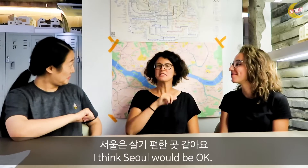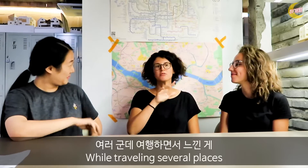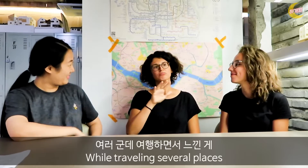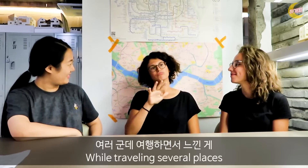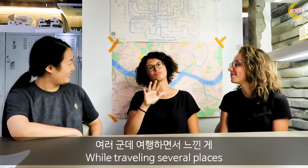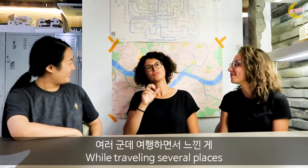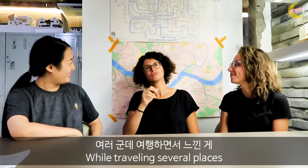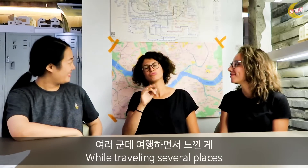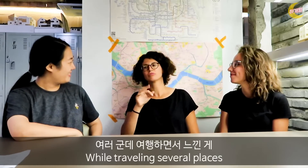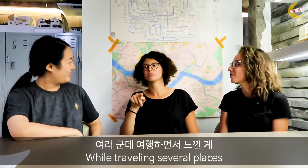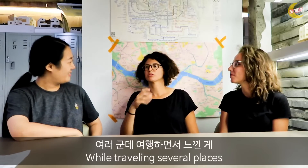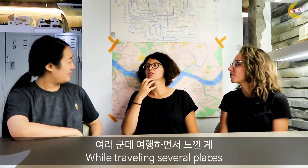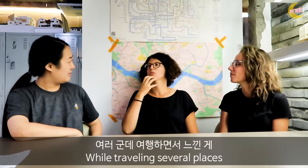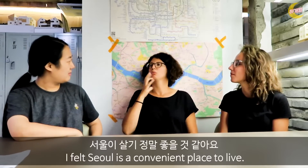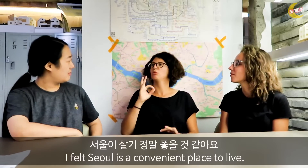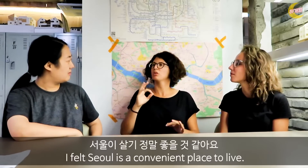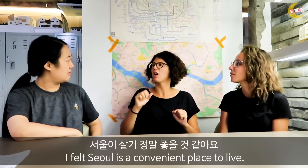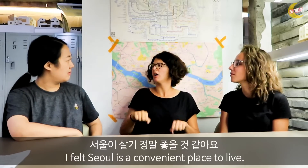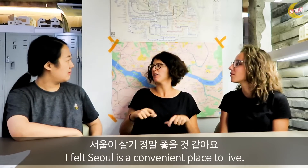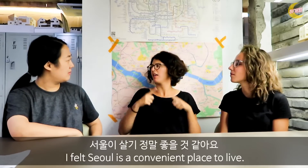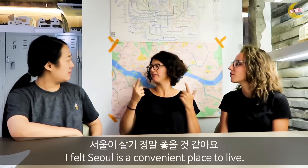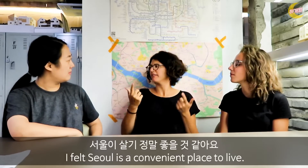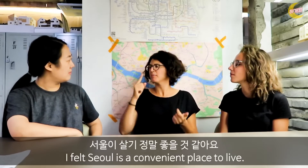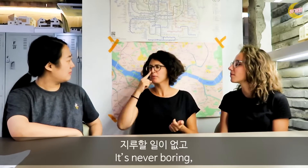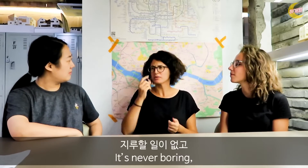While traveling several places I felt Seoul is a convenient place to live.